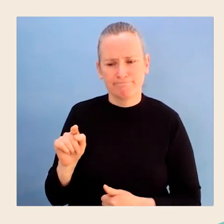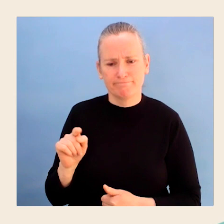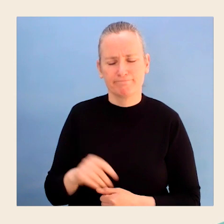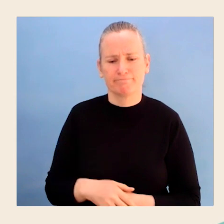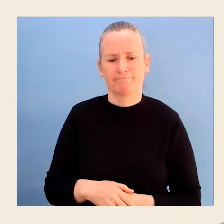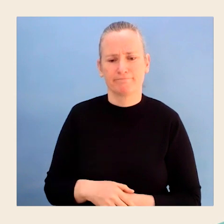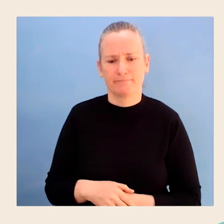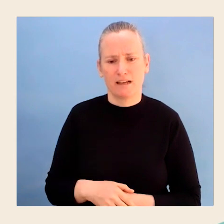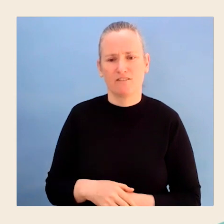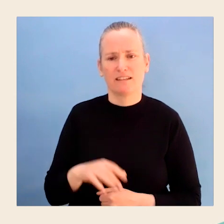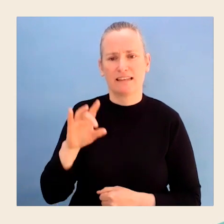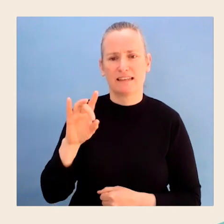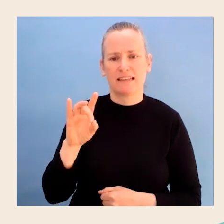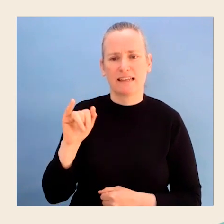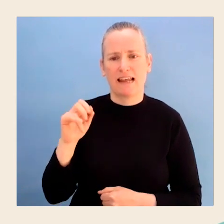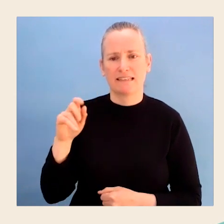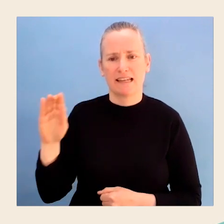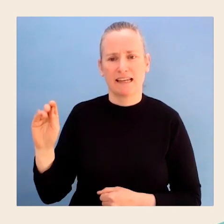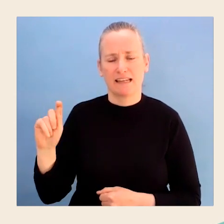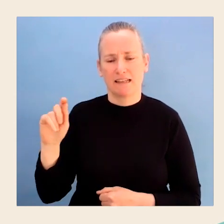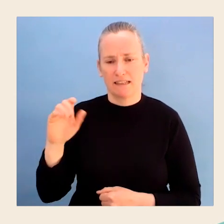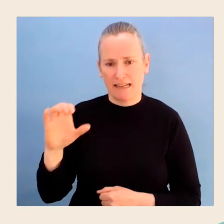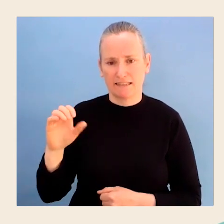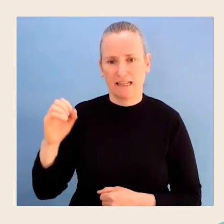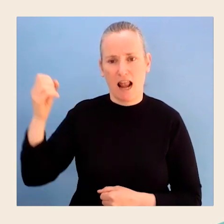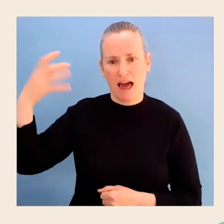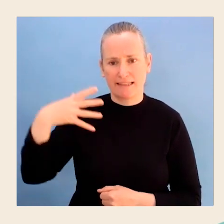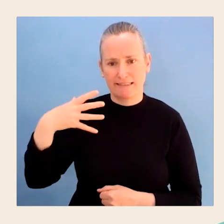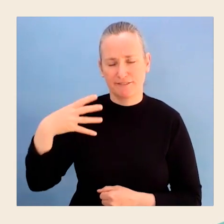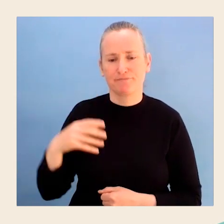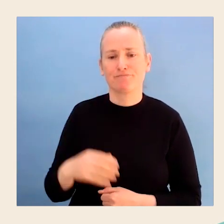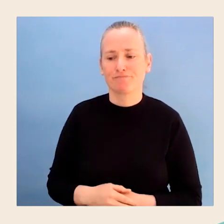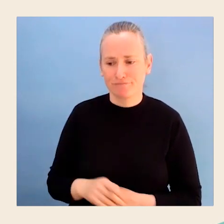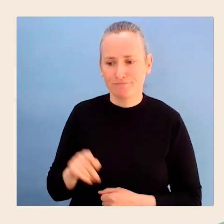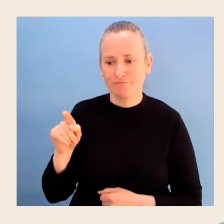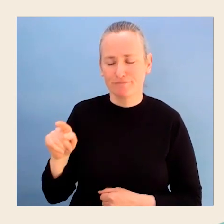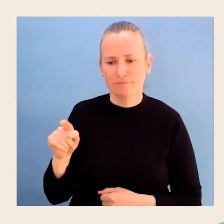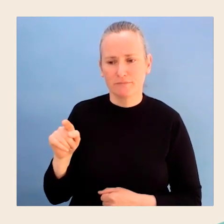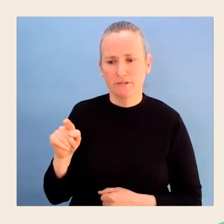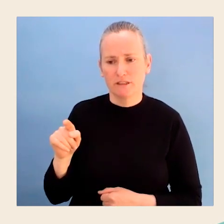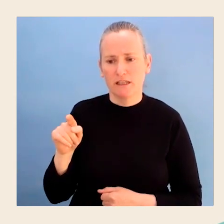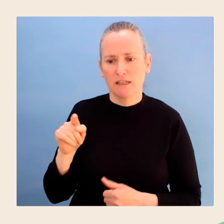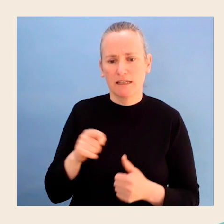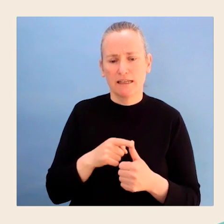of Kinetic Light and a piece that Alice and Laurel Lawson,